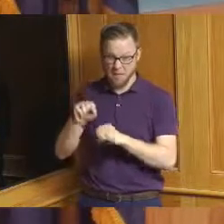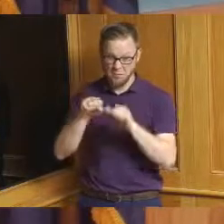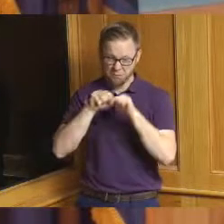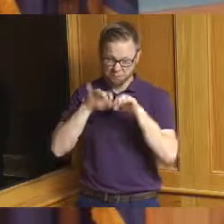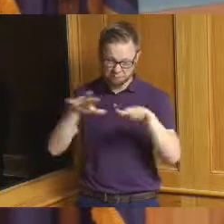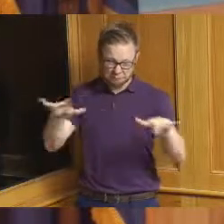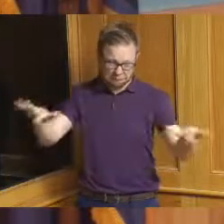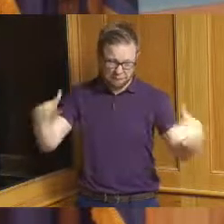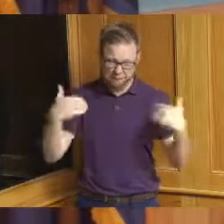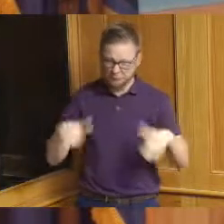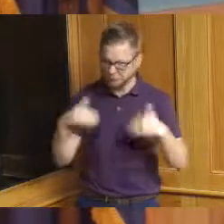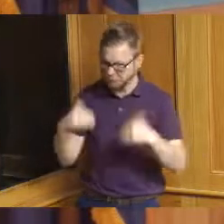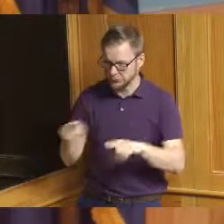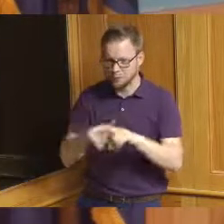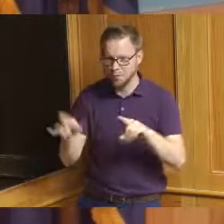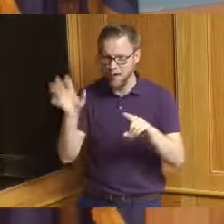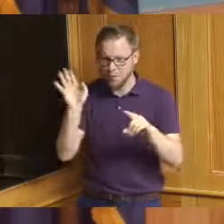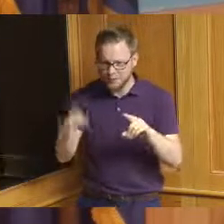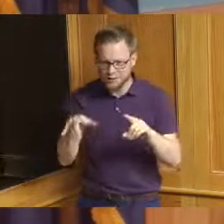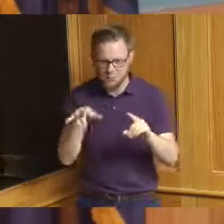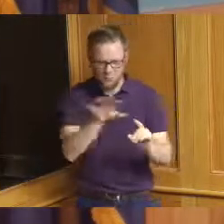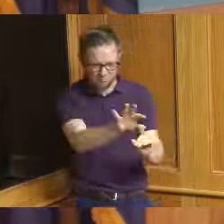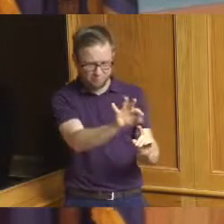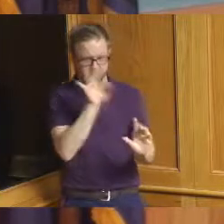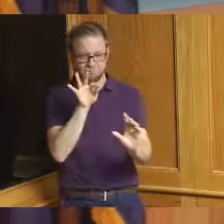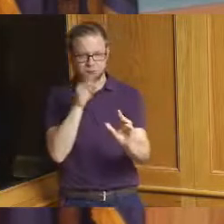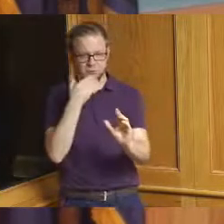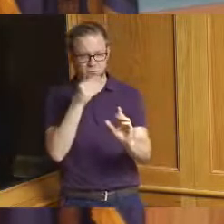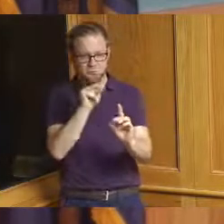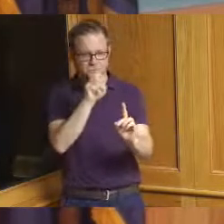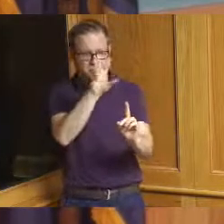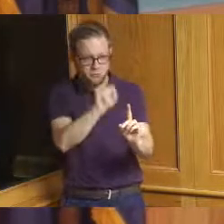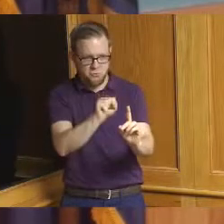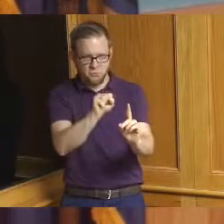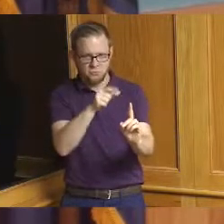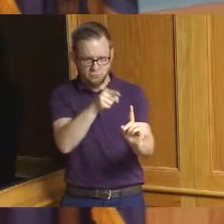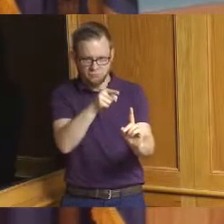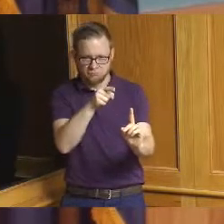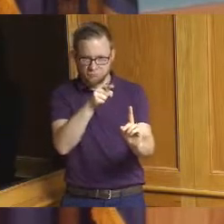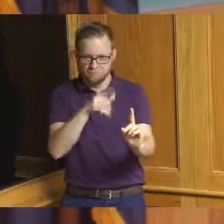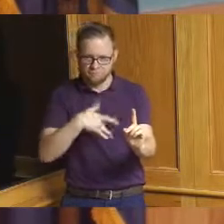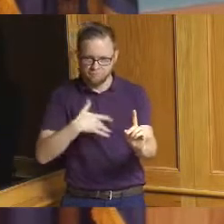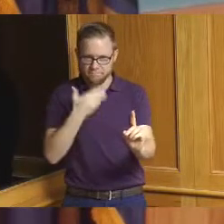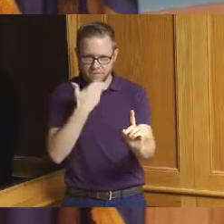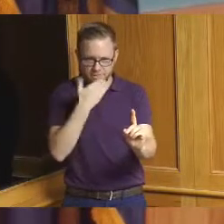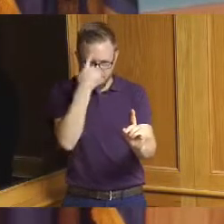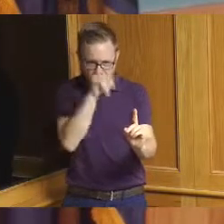for the good news and there is there is good news out here there's good news that happened